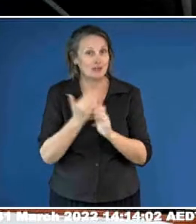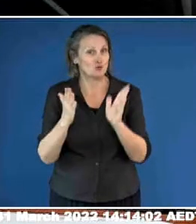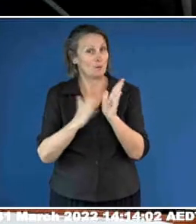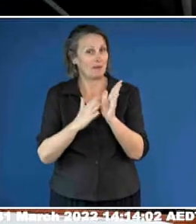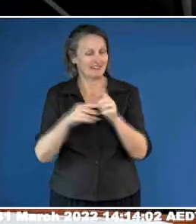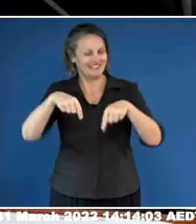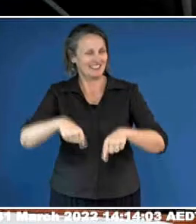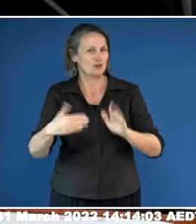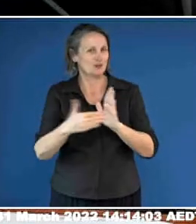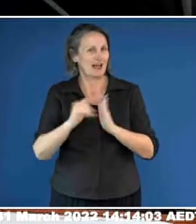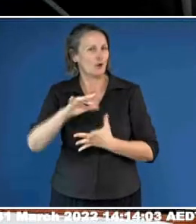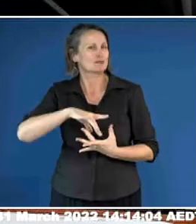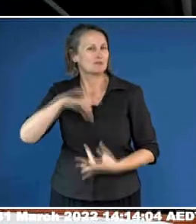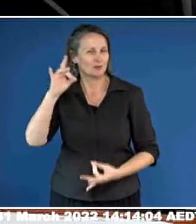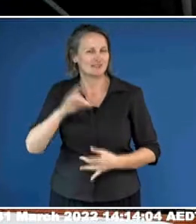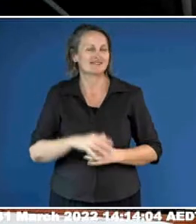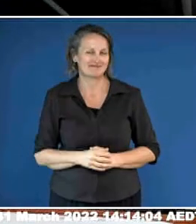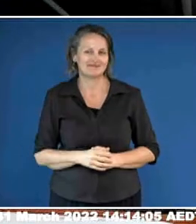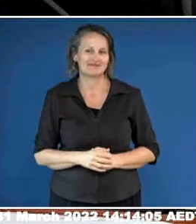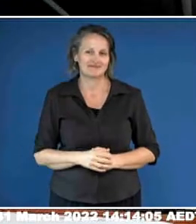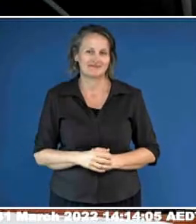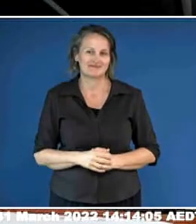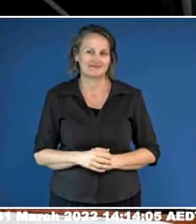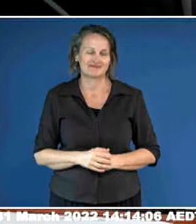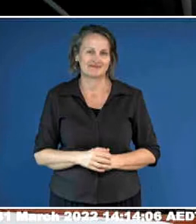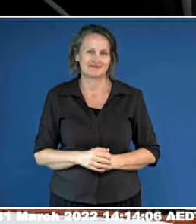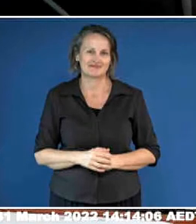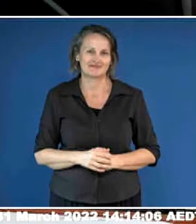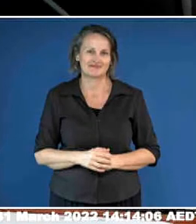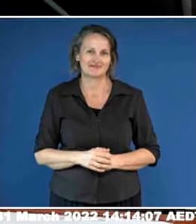in spirit, and that we also can see her. So thank you, Mali, for that.